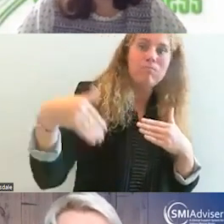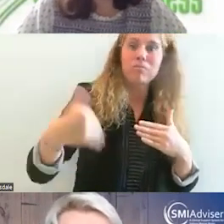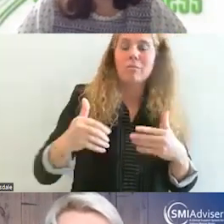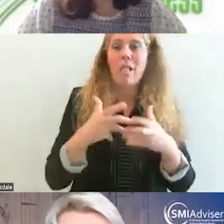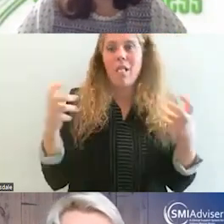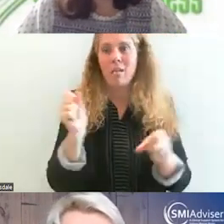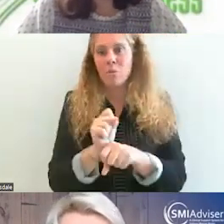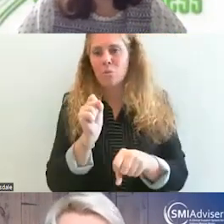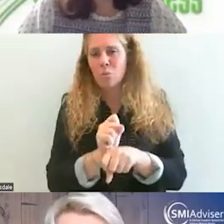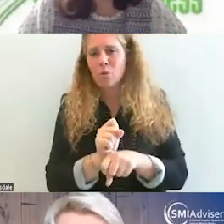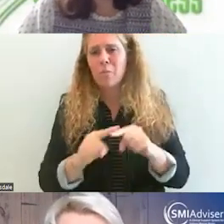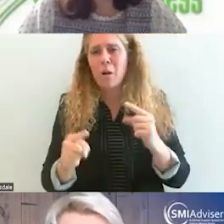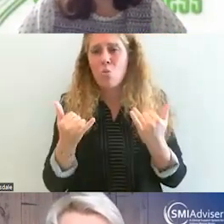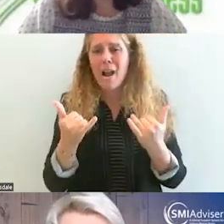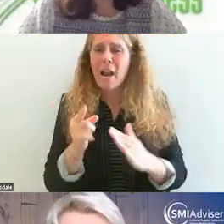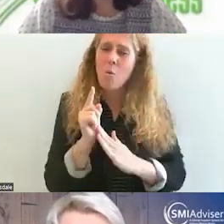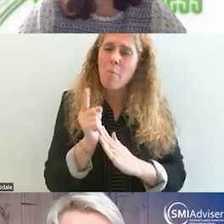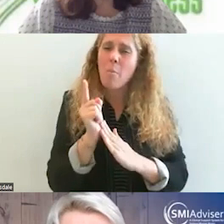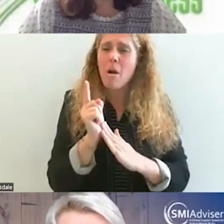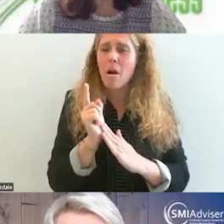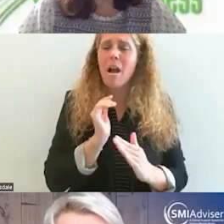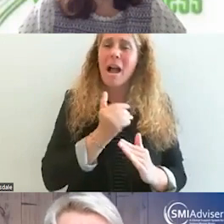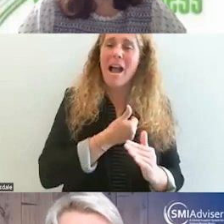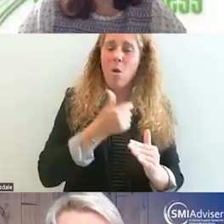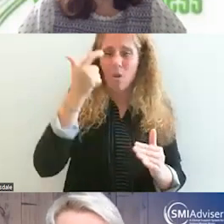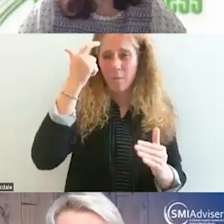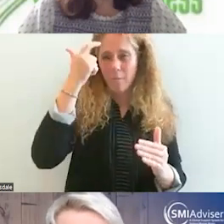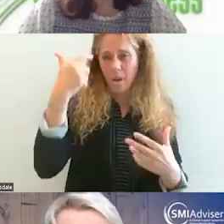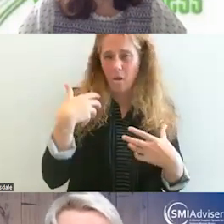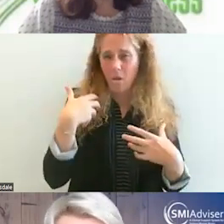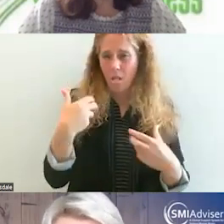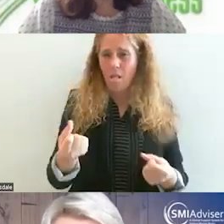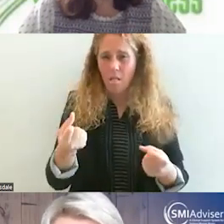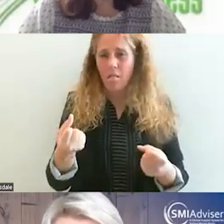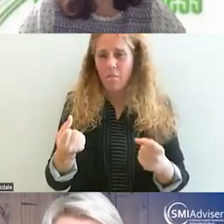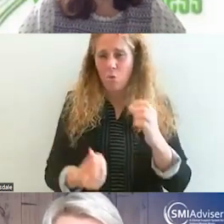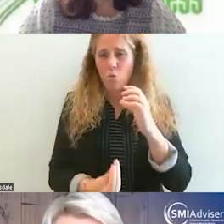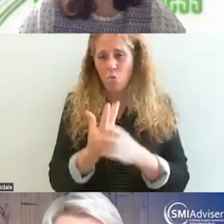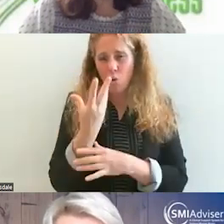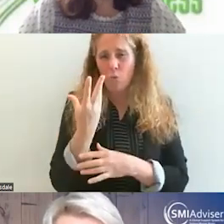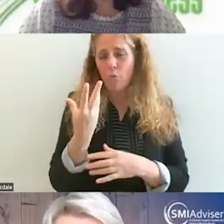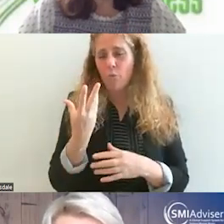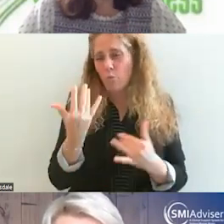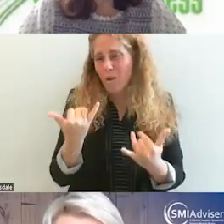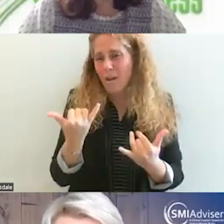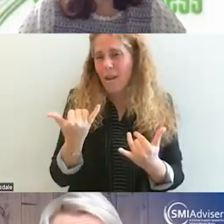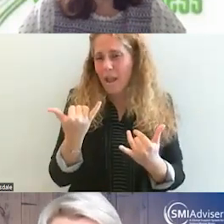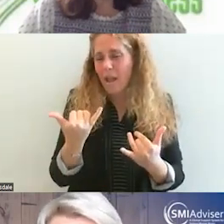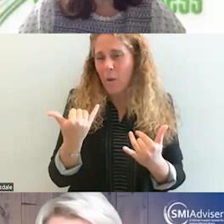WE ARE AT A MOMENT IN OUR MENTAL HEALTH GROWTH THAT IS JUST KIND